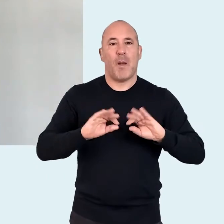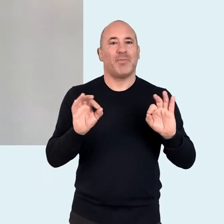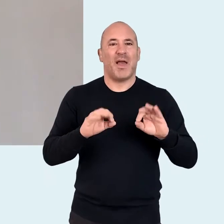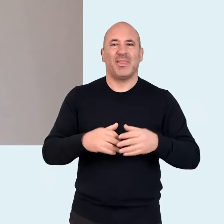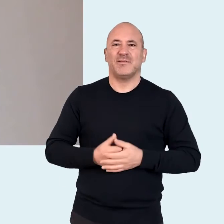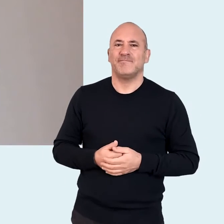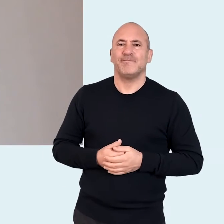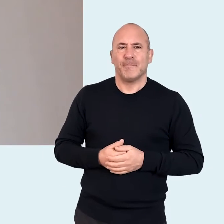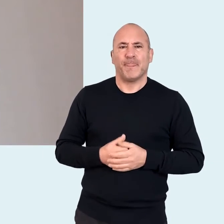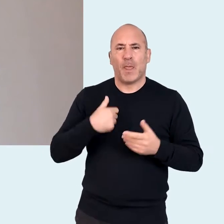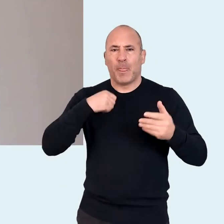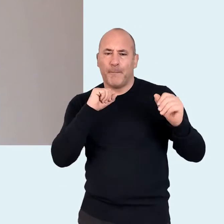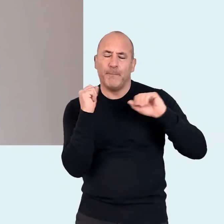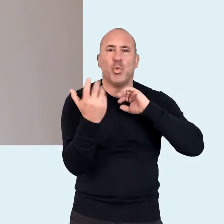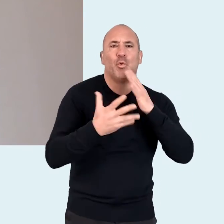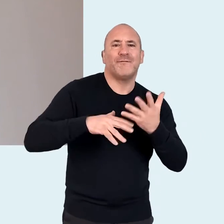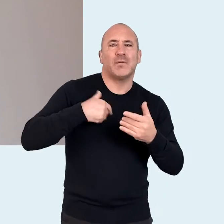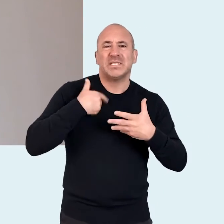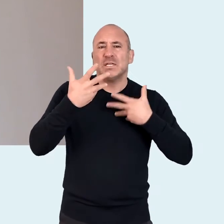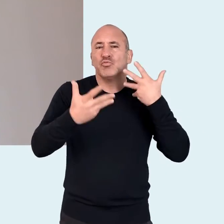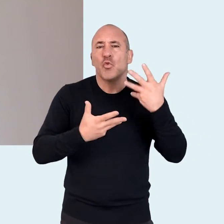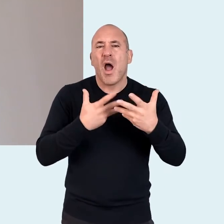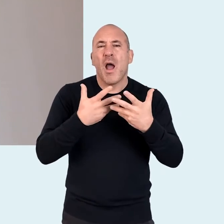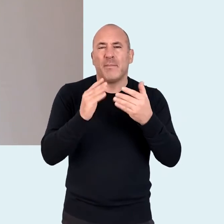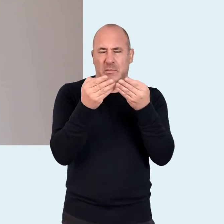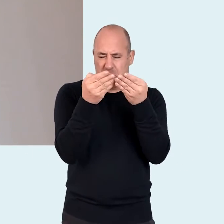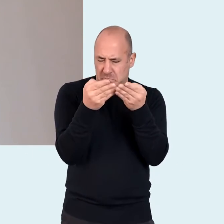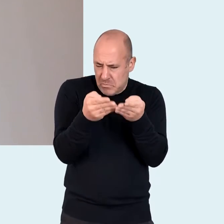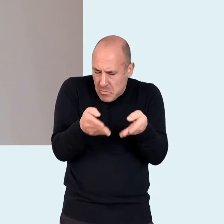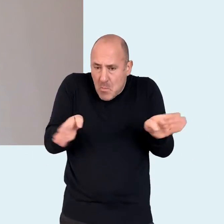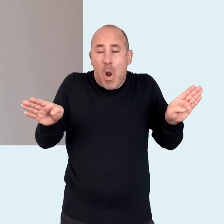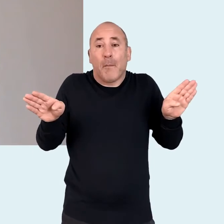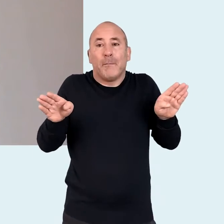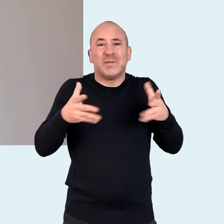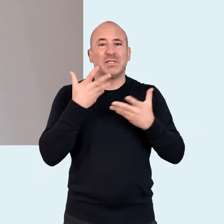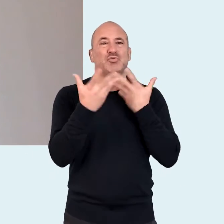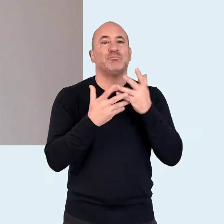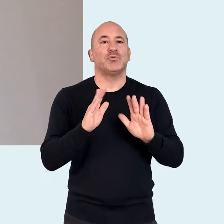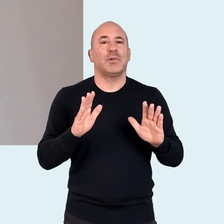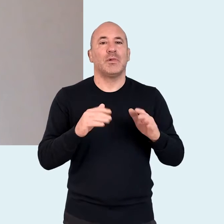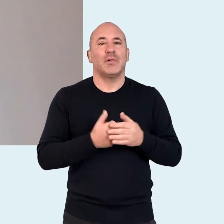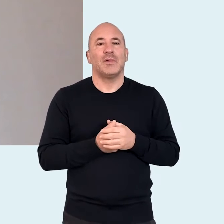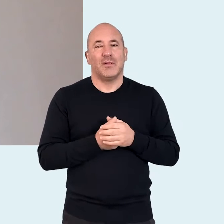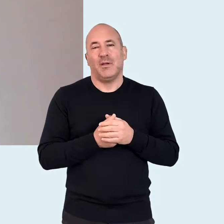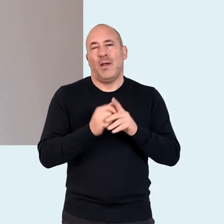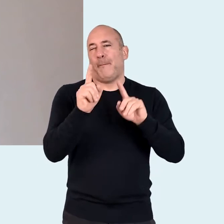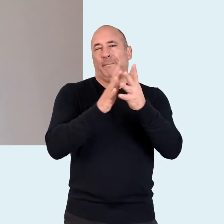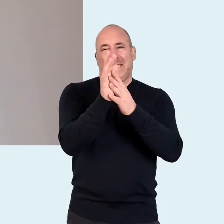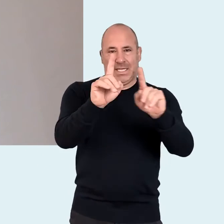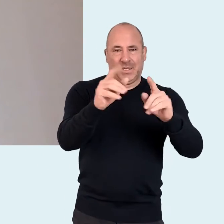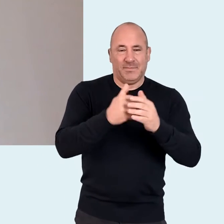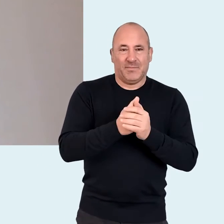Make sure that the move I describe is described broadly, initially. So by that I mean rather